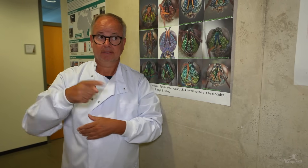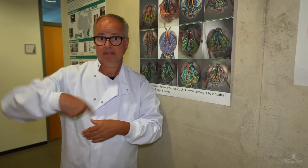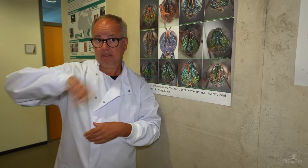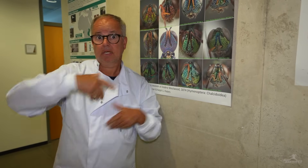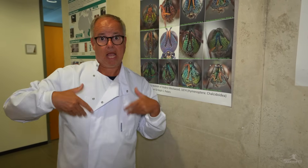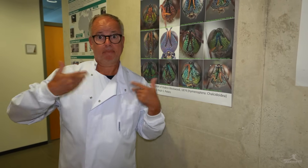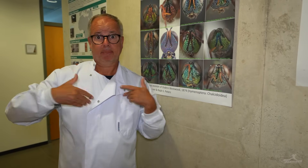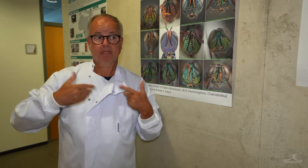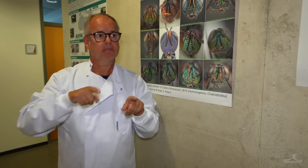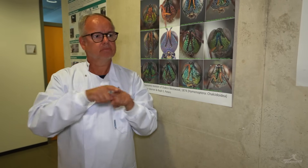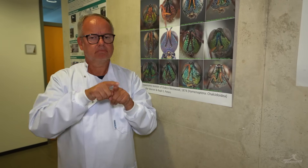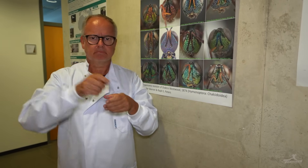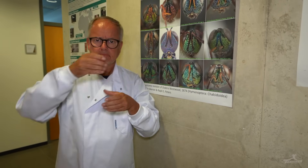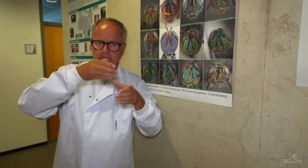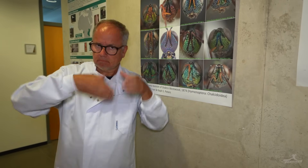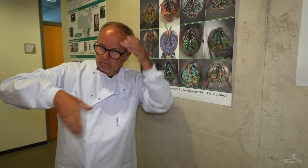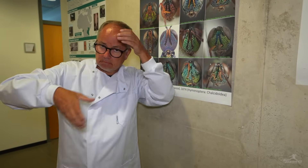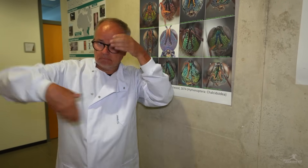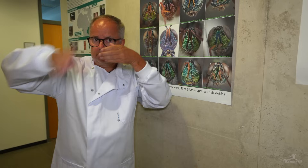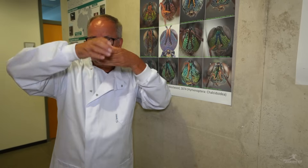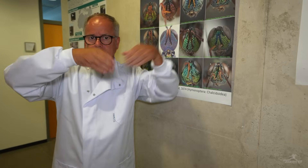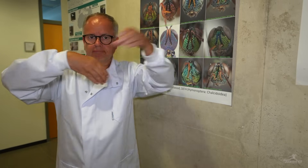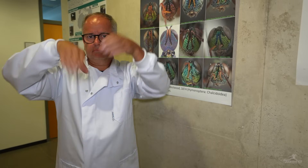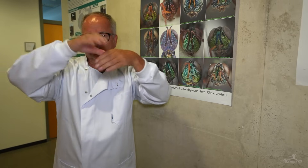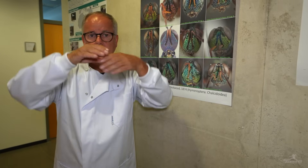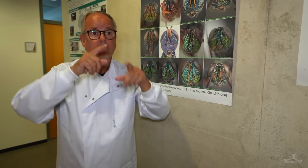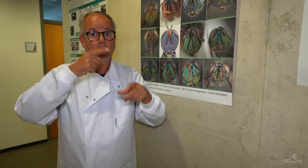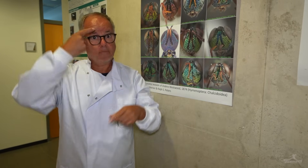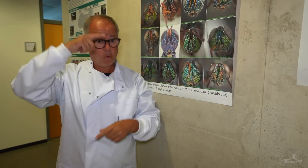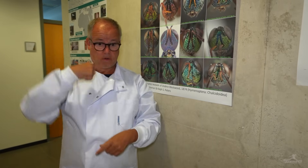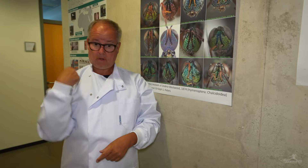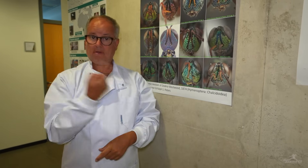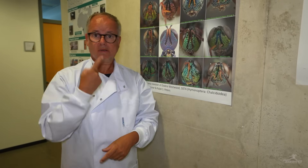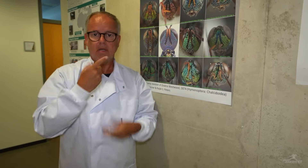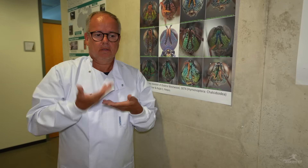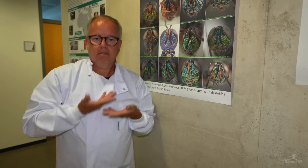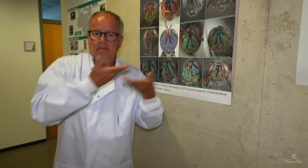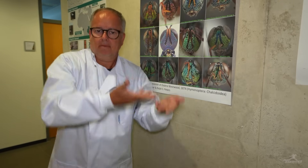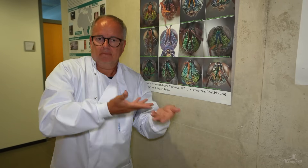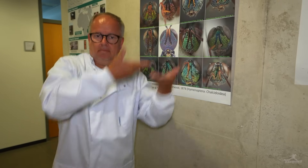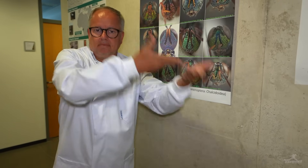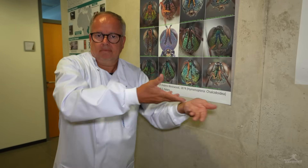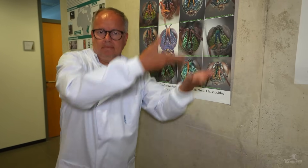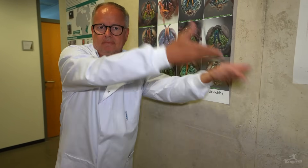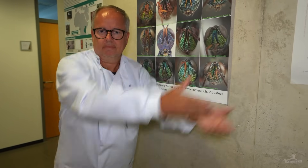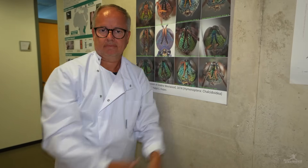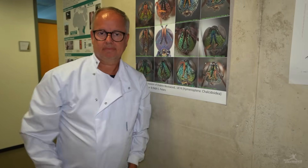This is always a happy occasion as we continue to build our scientific knowledge not only for us, but for the future.